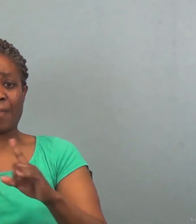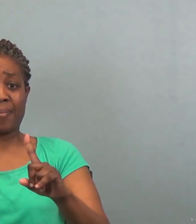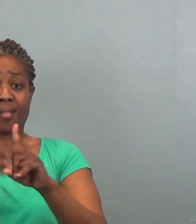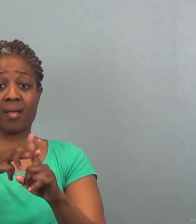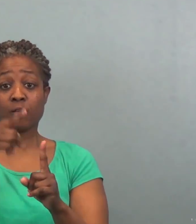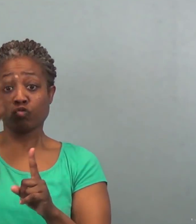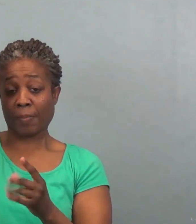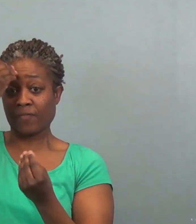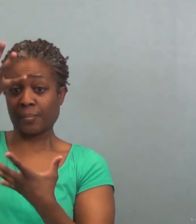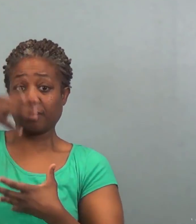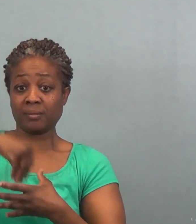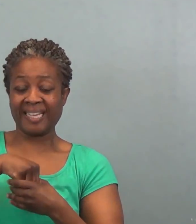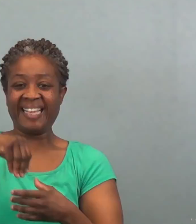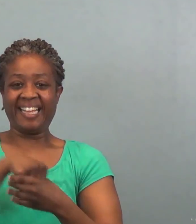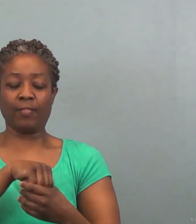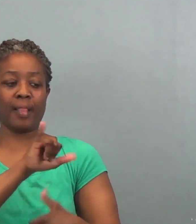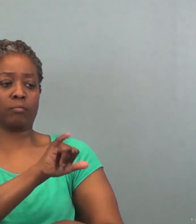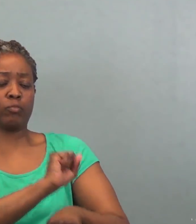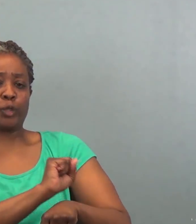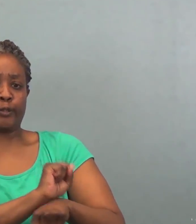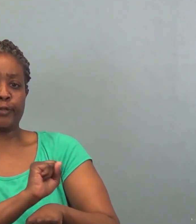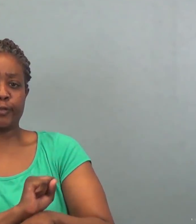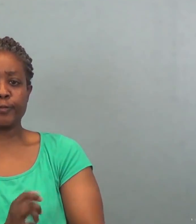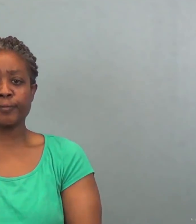and consider how to apply trauma-informed care in mental health work.